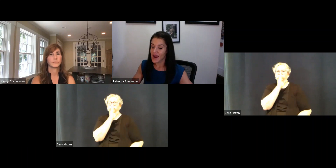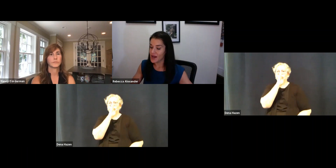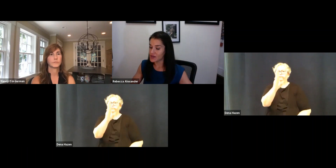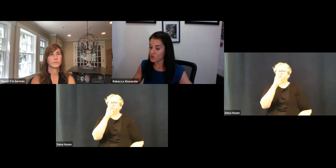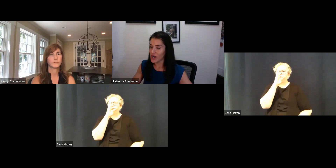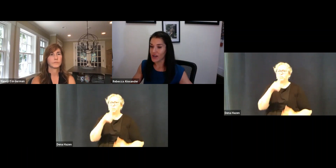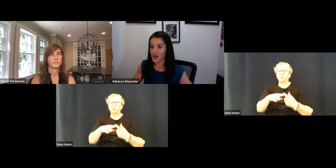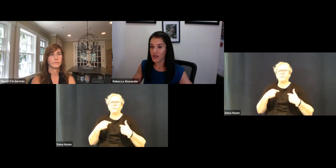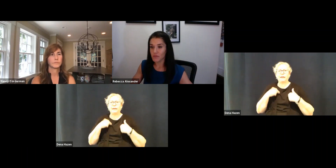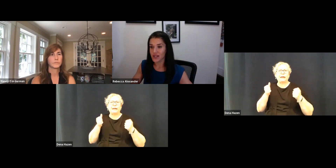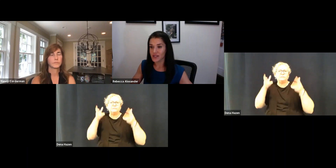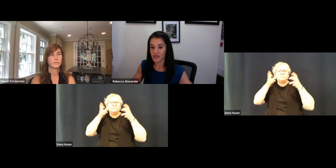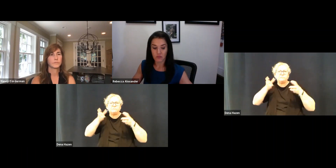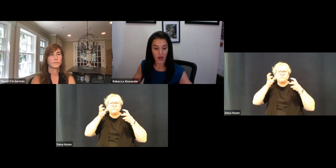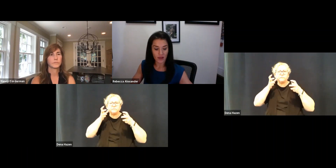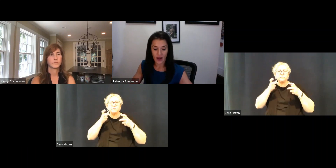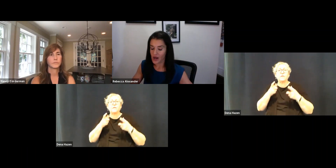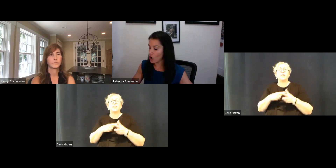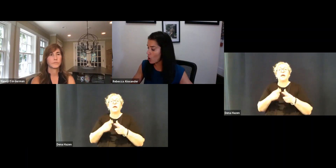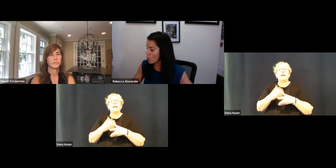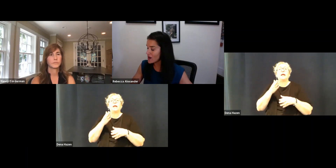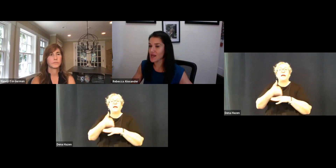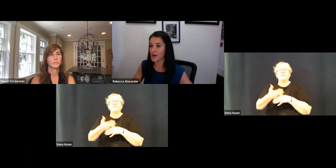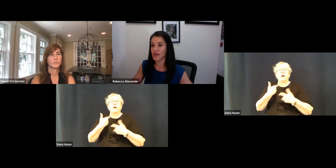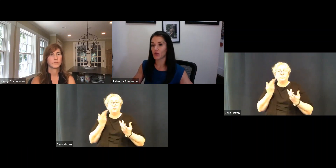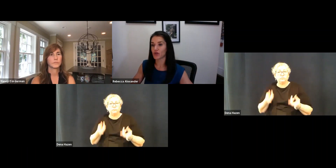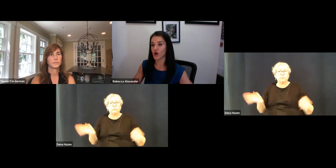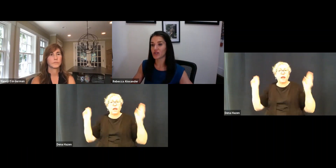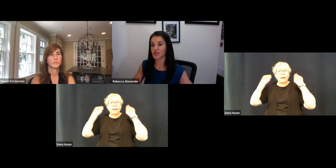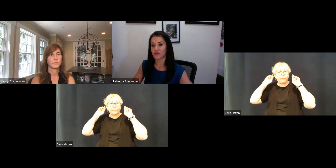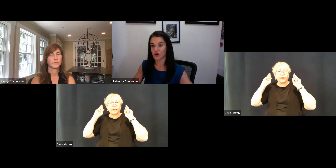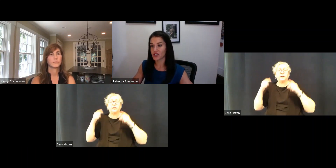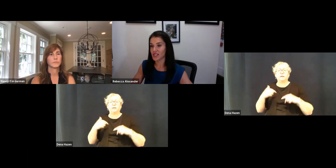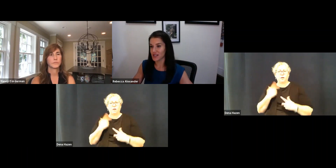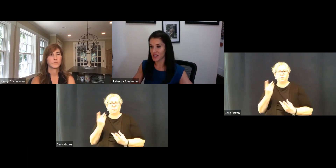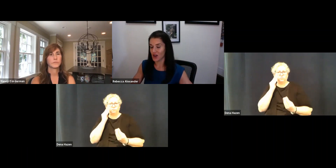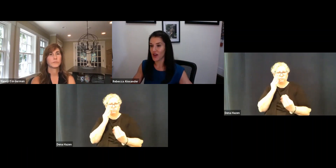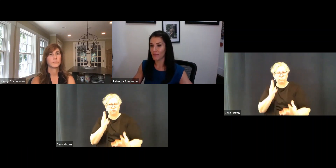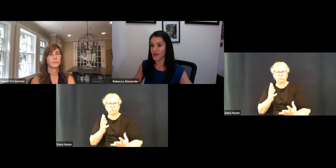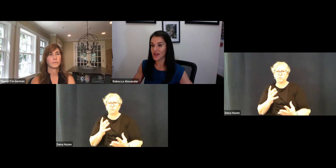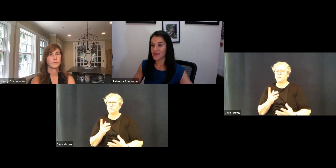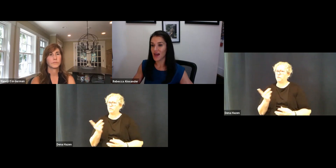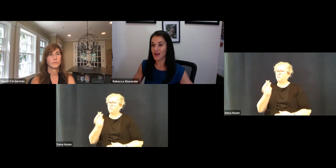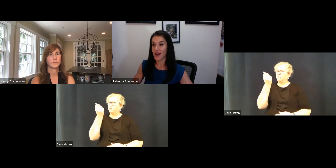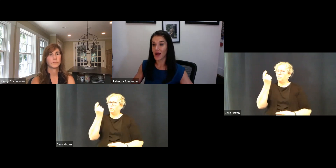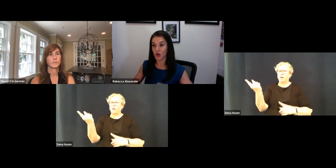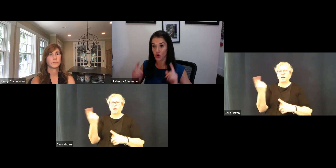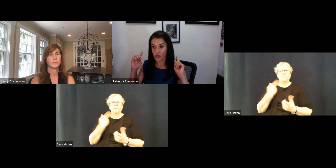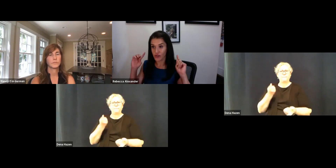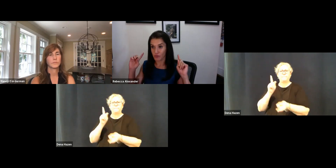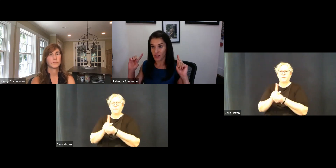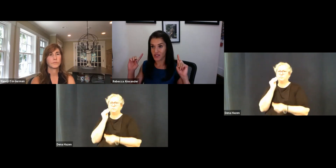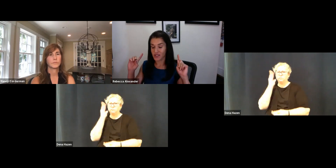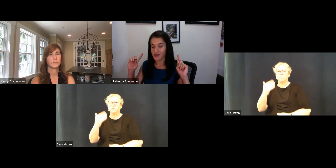And when I got implanted, I always let people know. It's the first thing I tell them. That I'm cochlear implanted.